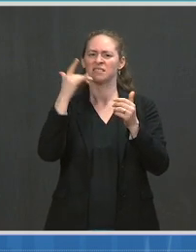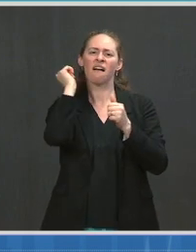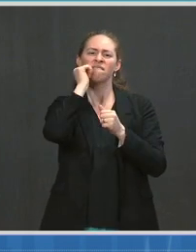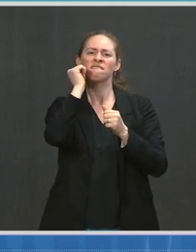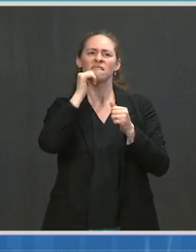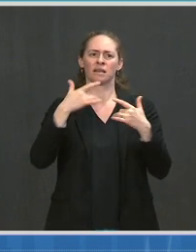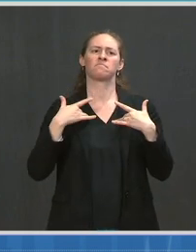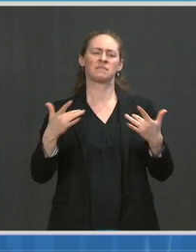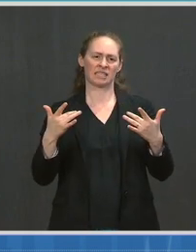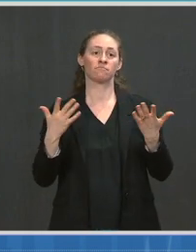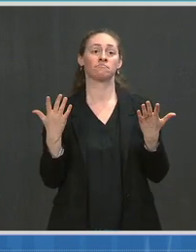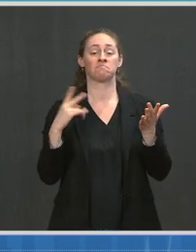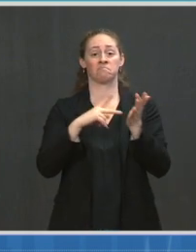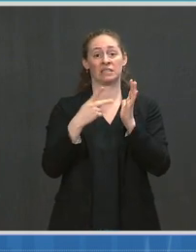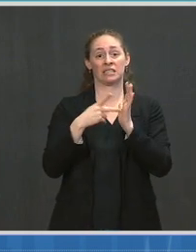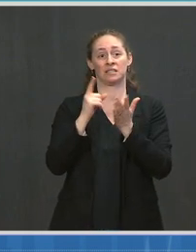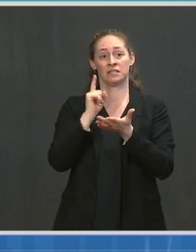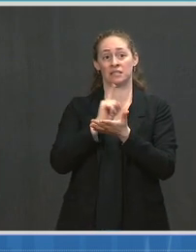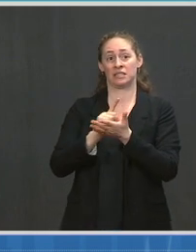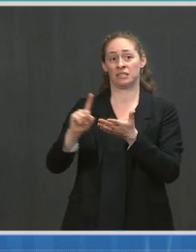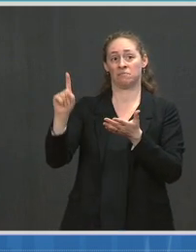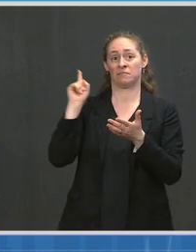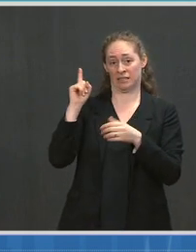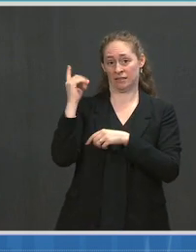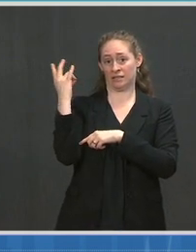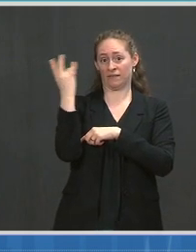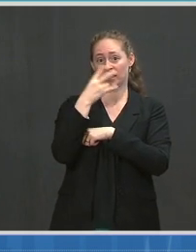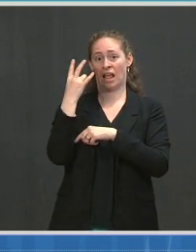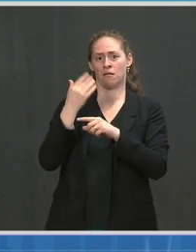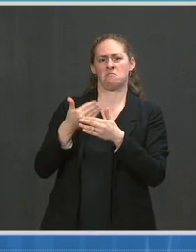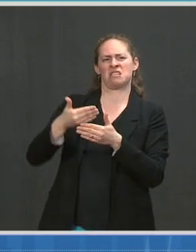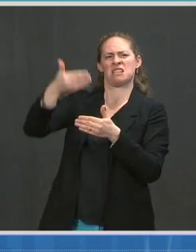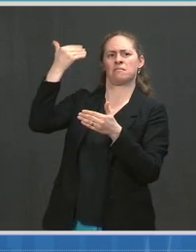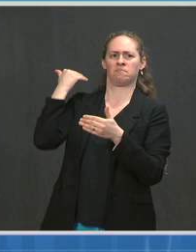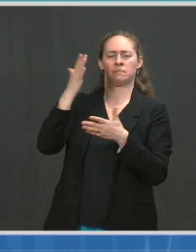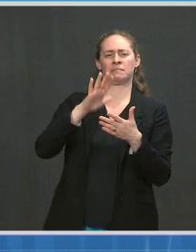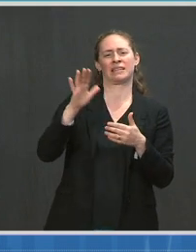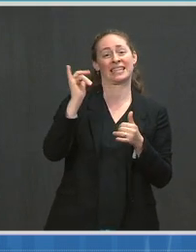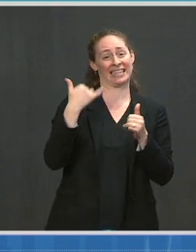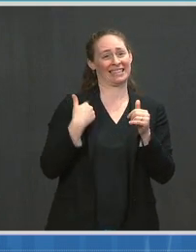from the prior seven days. The most recent seven-day average of new hospitalizations,